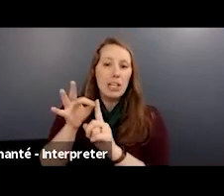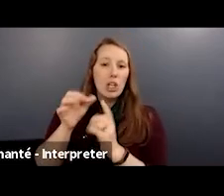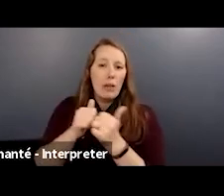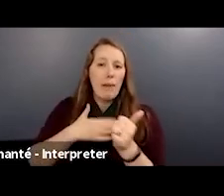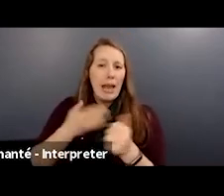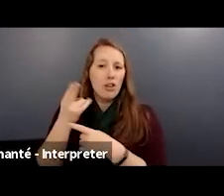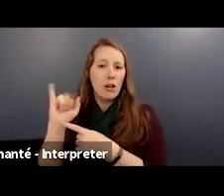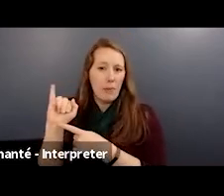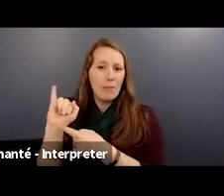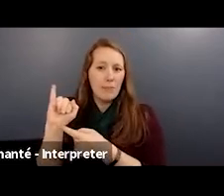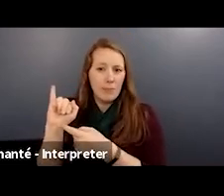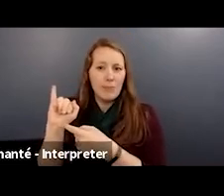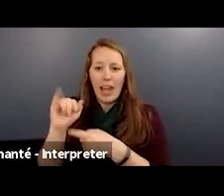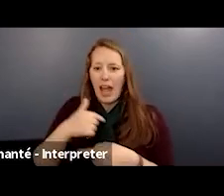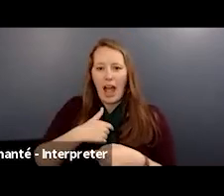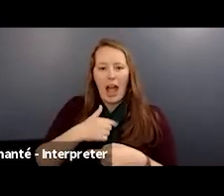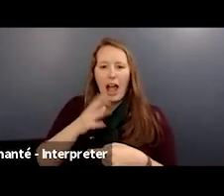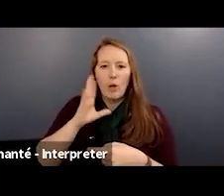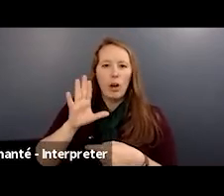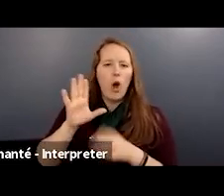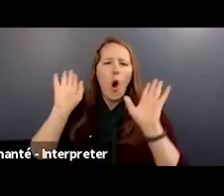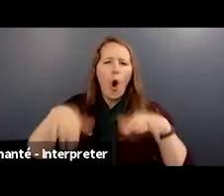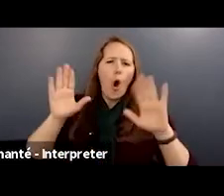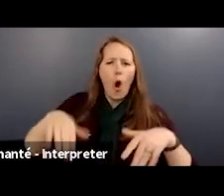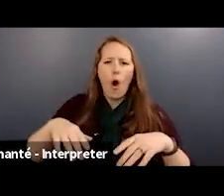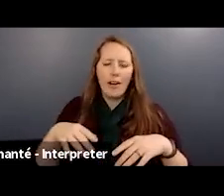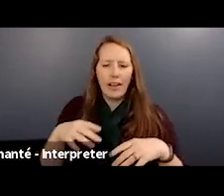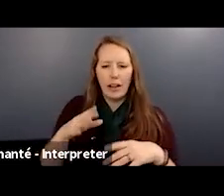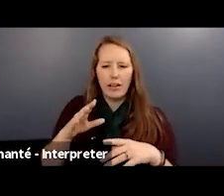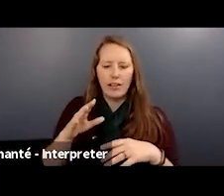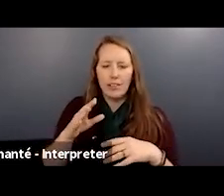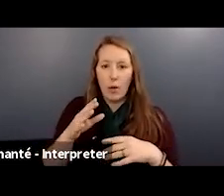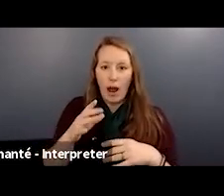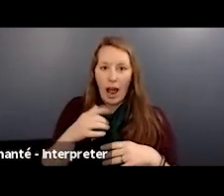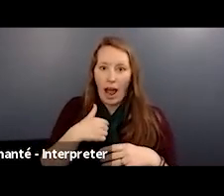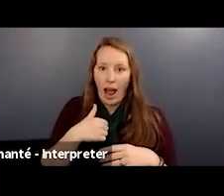Don't try to minimize engagement or interactions with me because I'm still here,